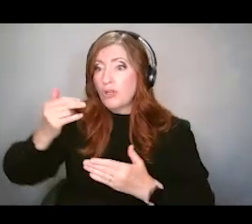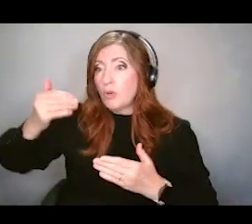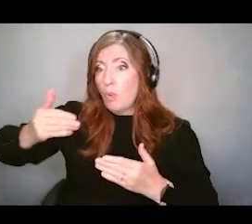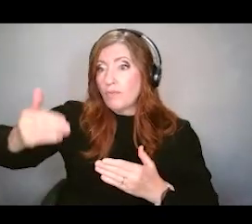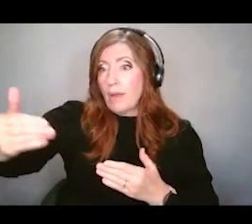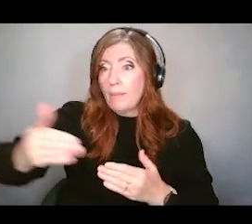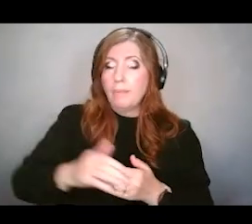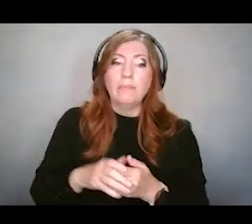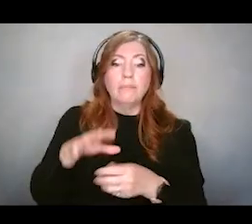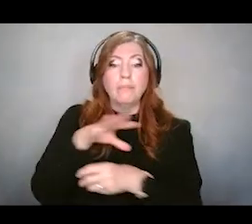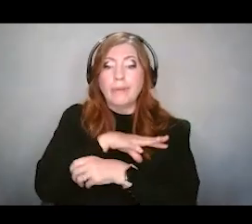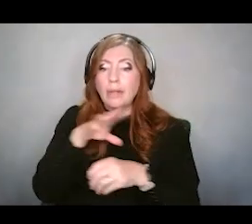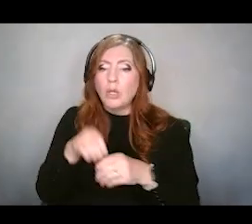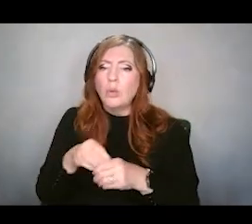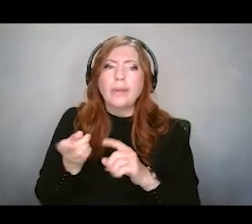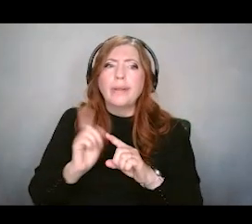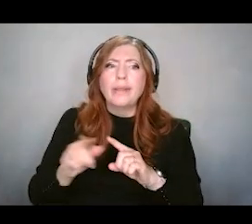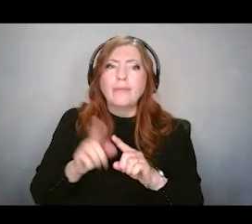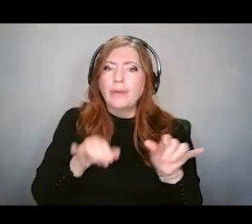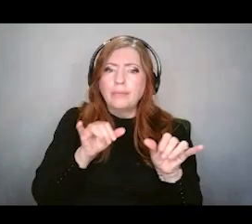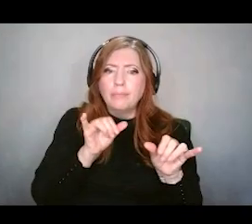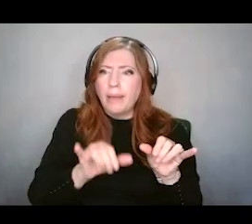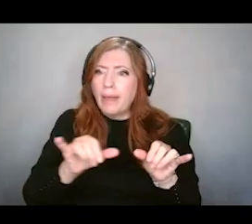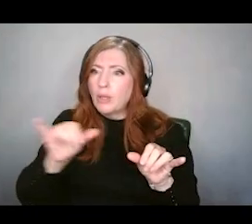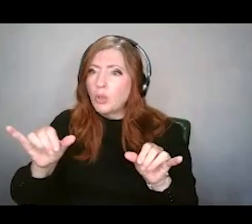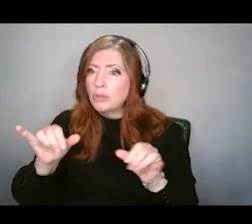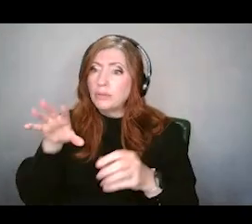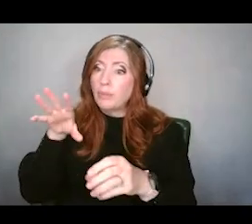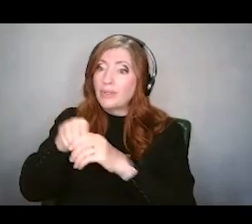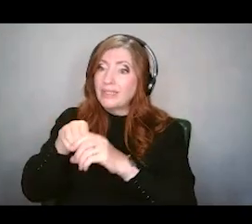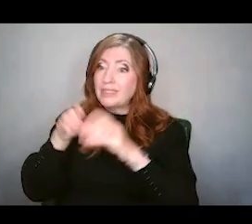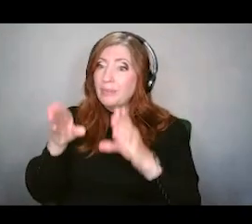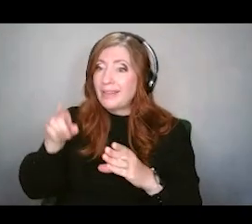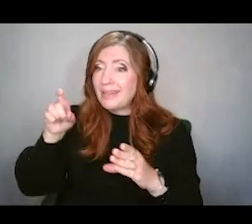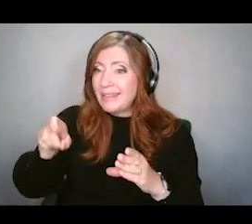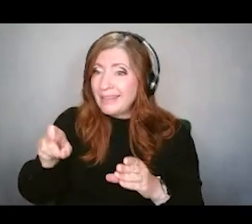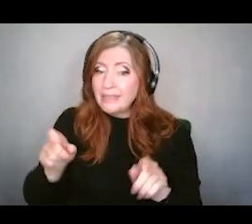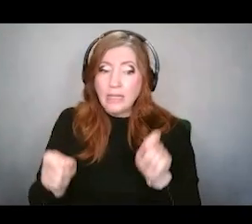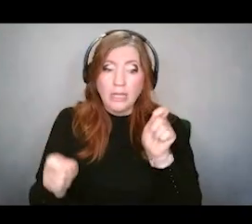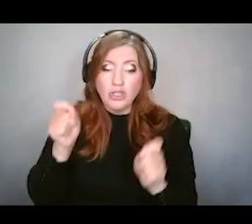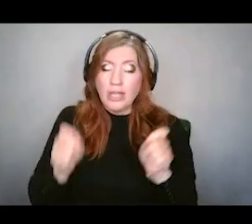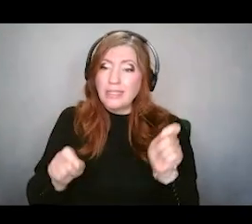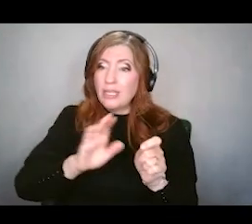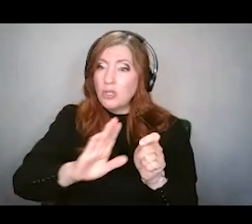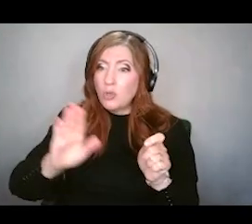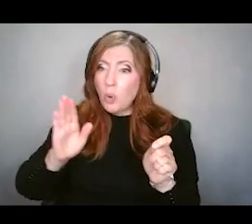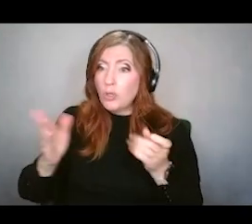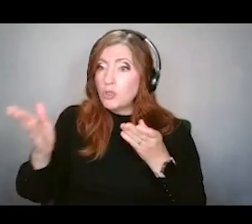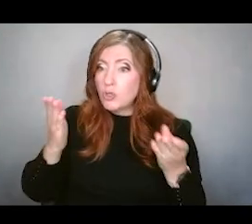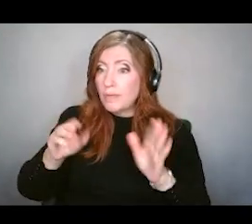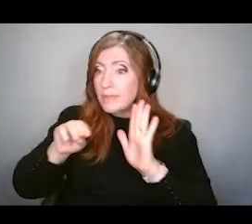identifying patterns in participant needs or adjusting your service model. But in these cases,